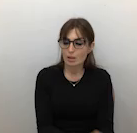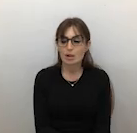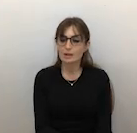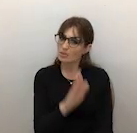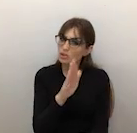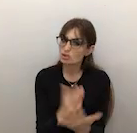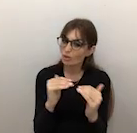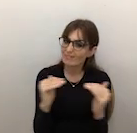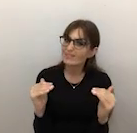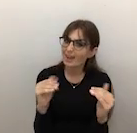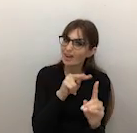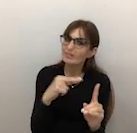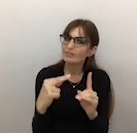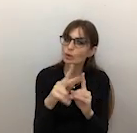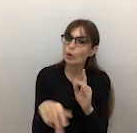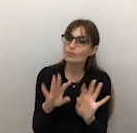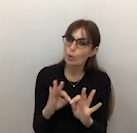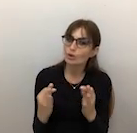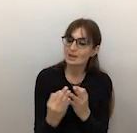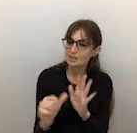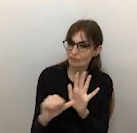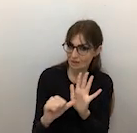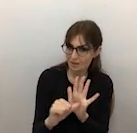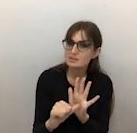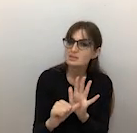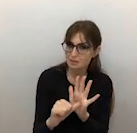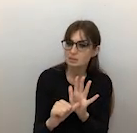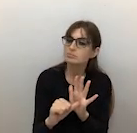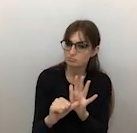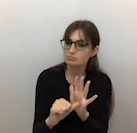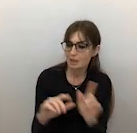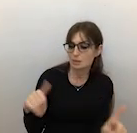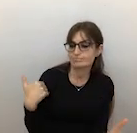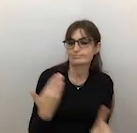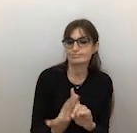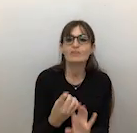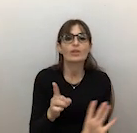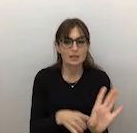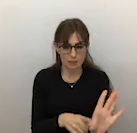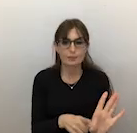and give a true and fair view of the organization's financial position and performance for the year.